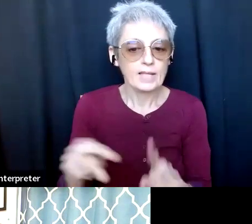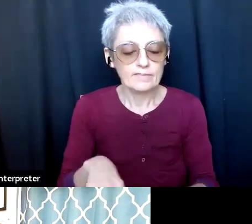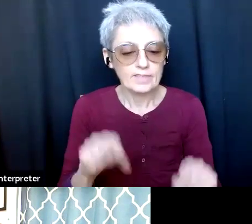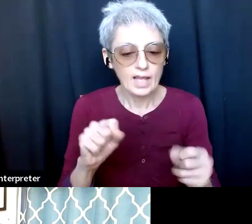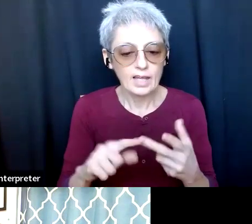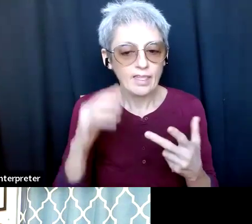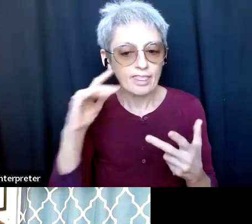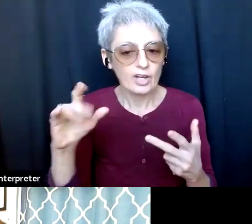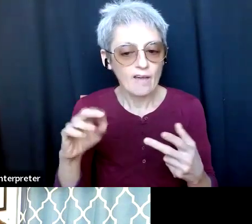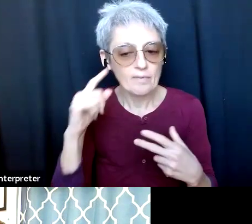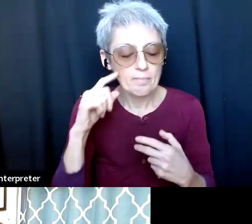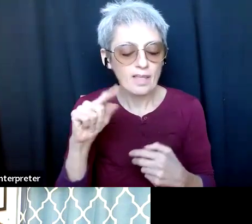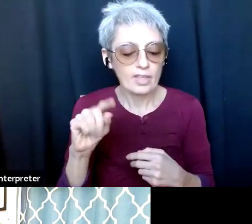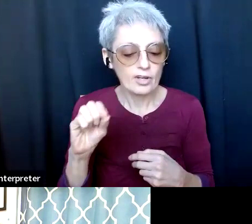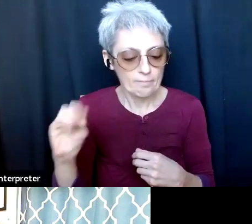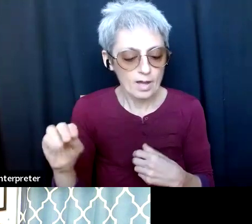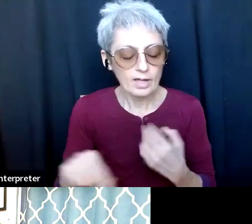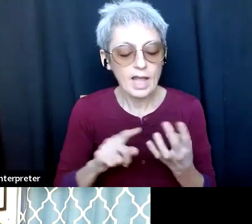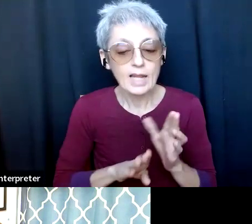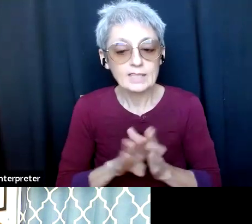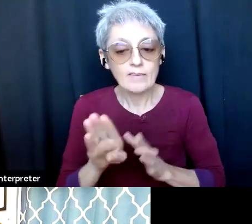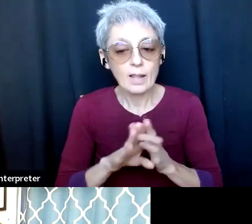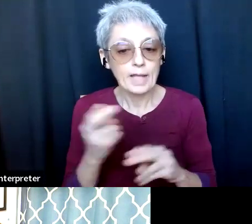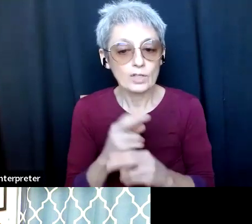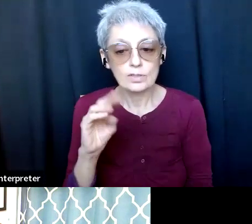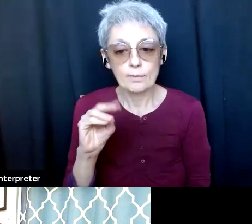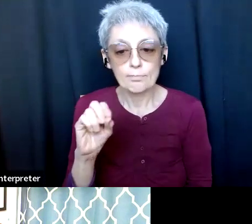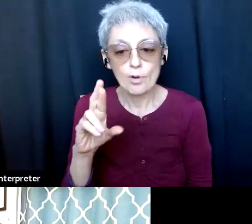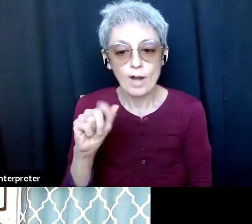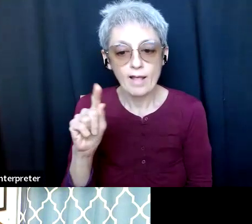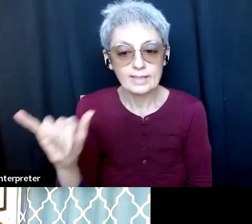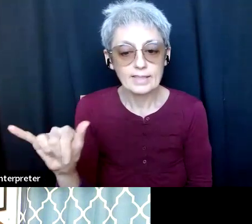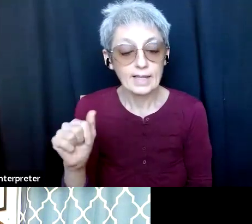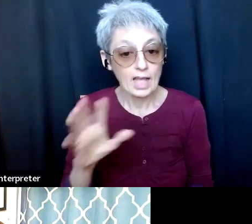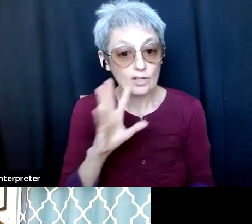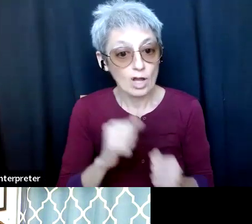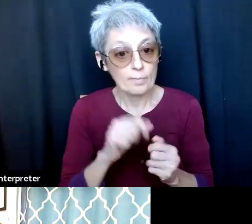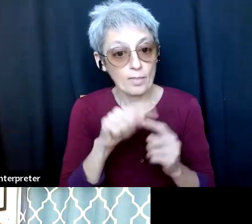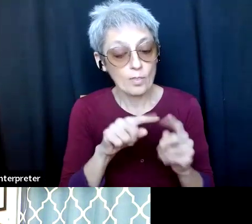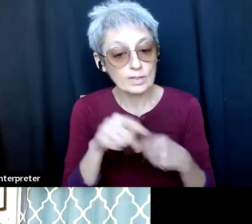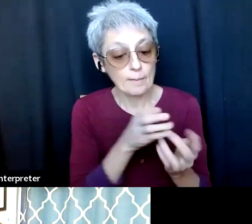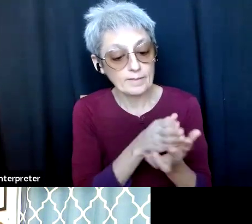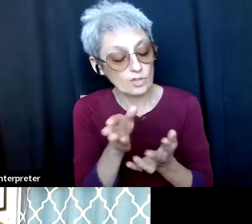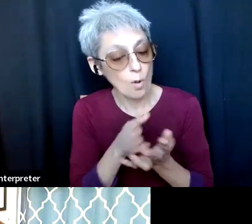find for distractibility dynamics, which is also around 3, 4, 5 hertz.